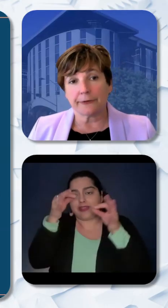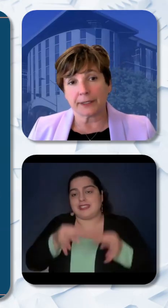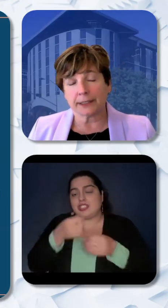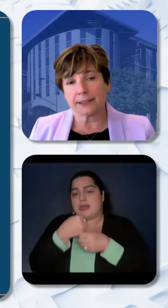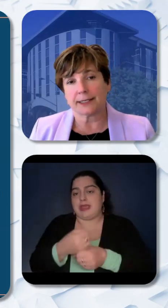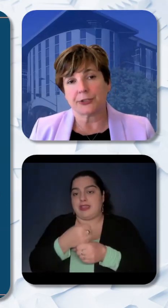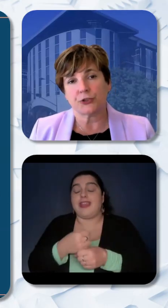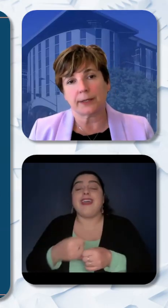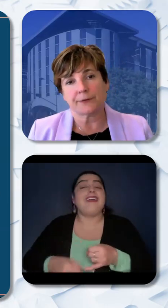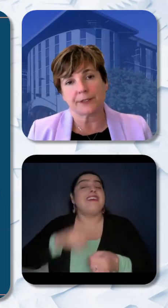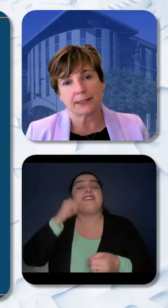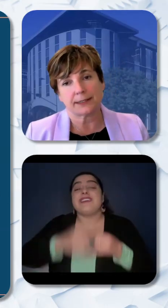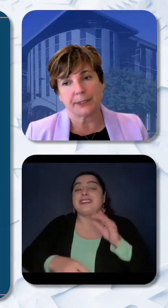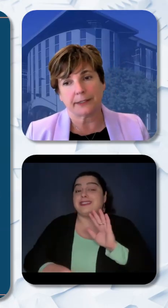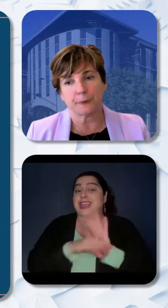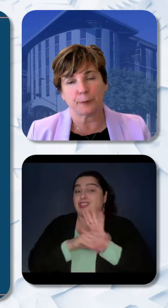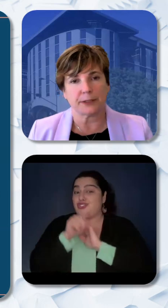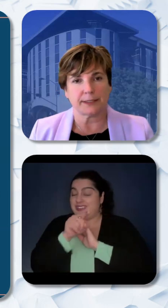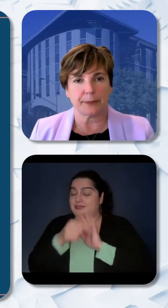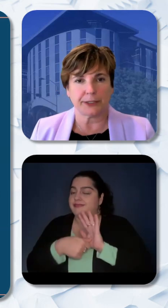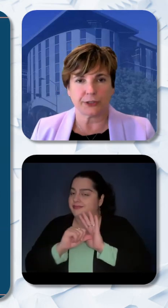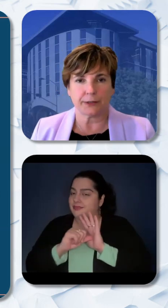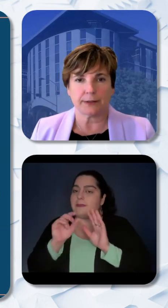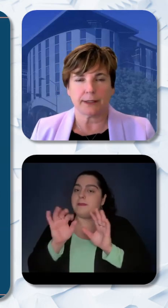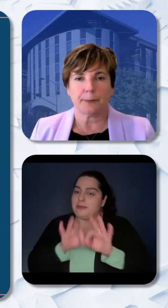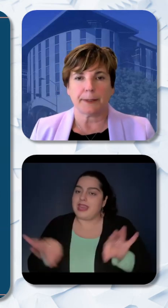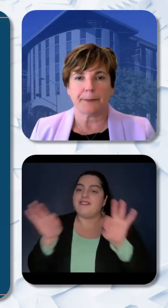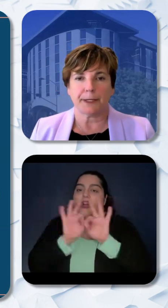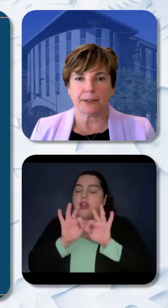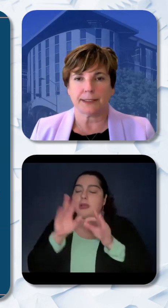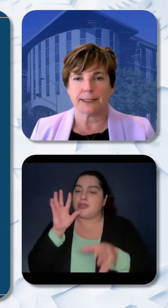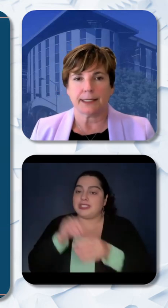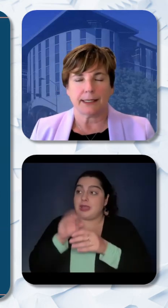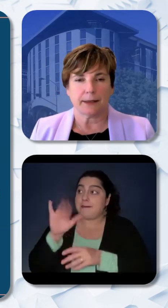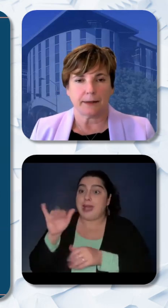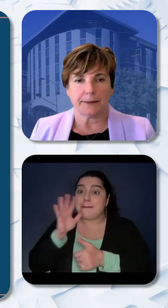And finally, the statute emphasizes meaningful participation by parents.